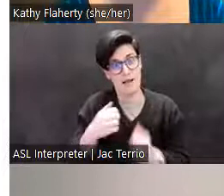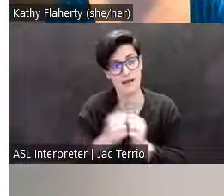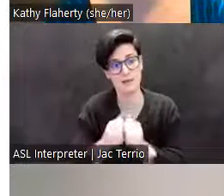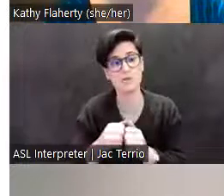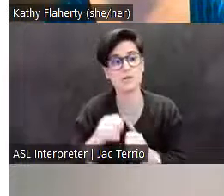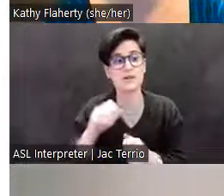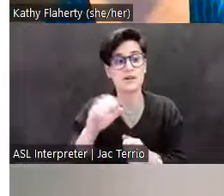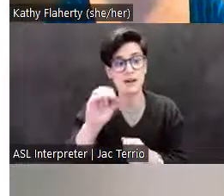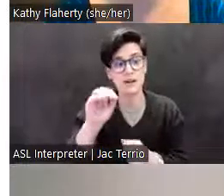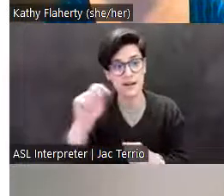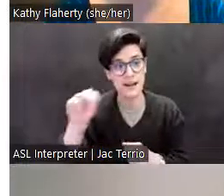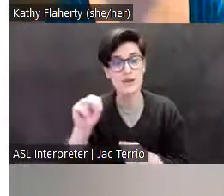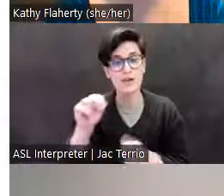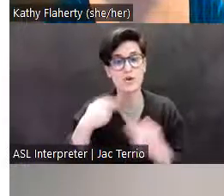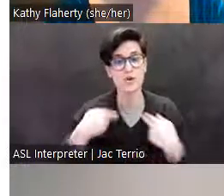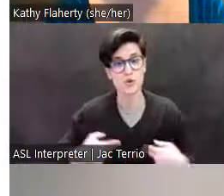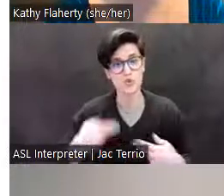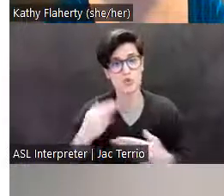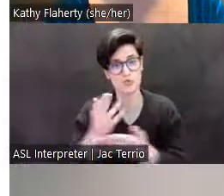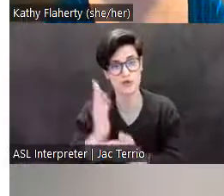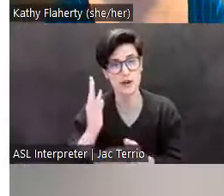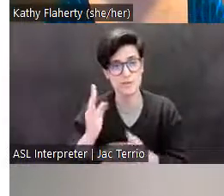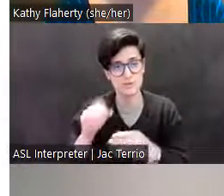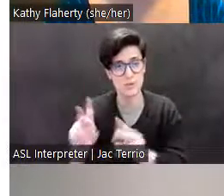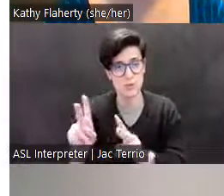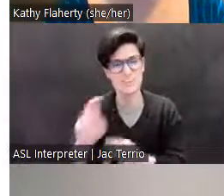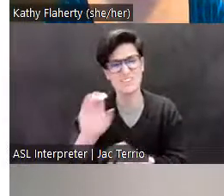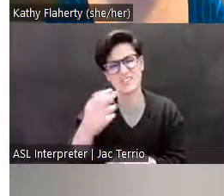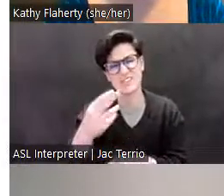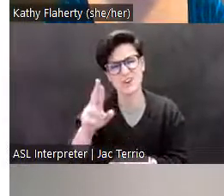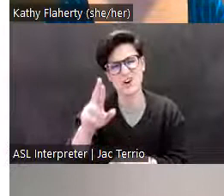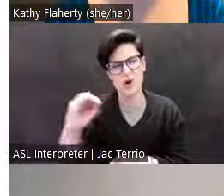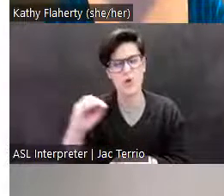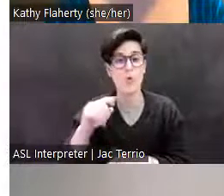opportunities which we finally call the Ch. 15:34:01 Ro. those complaints must generally